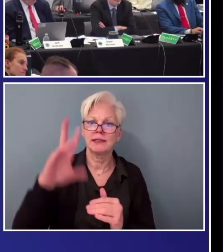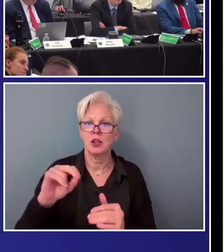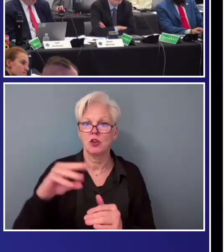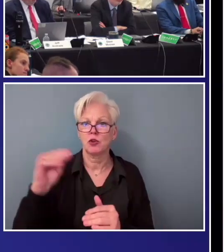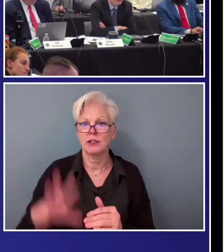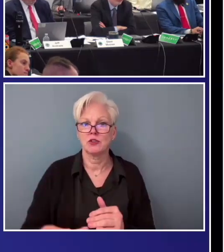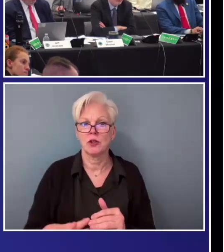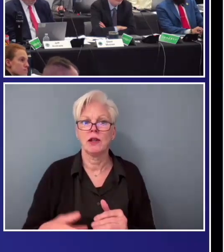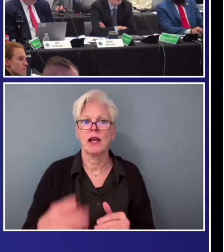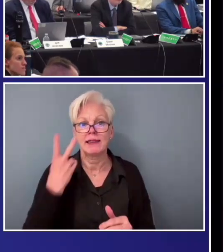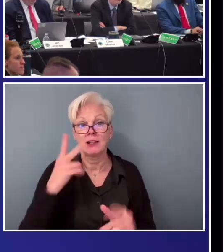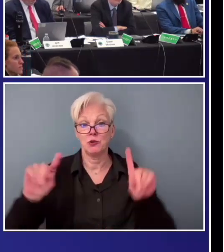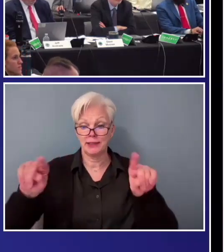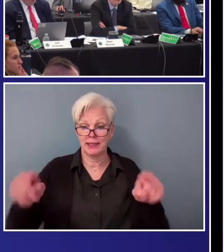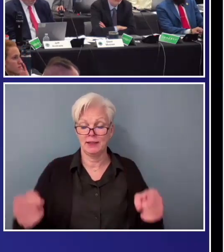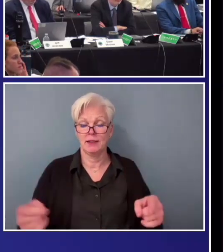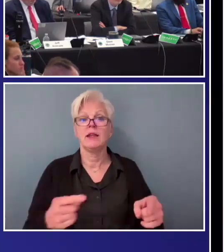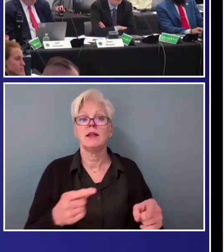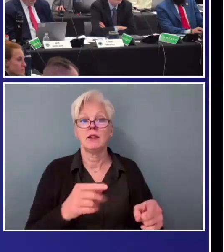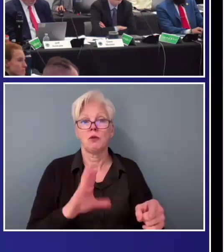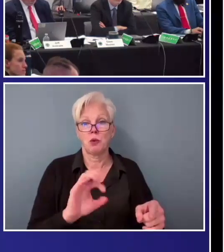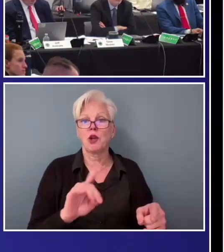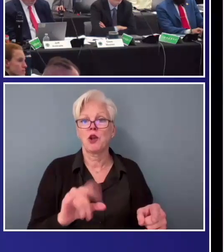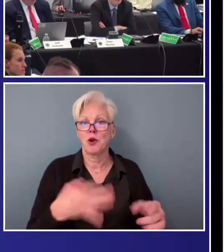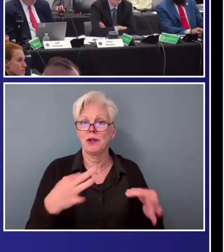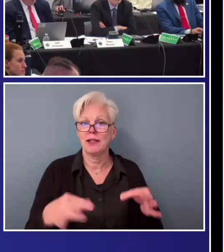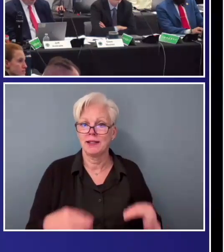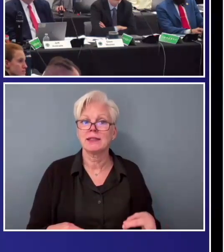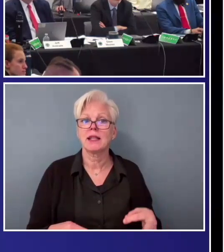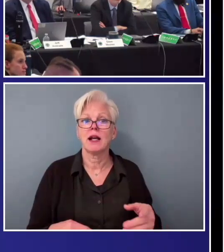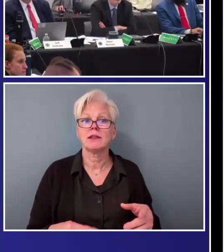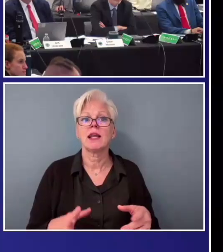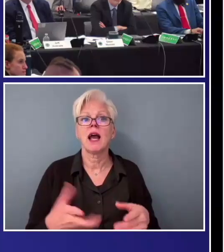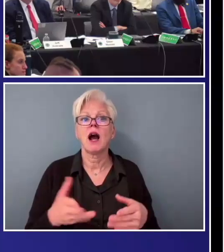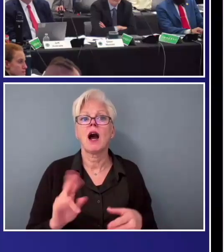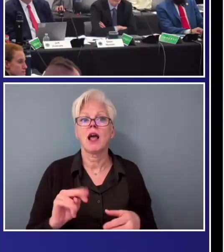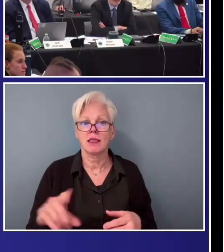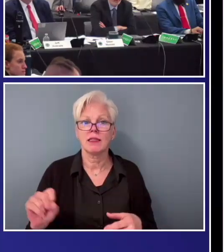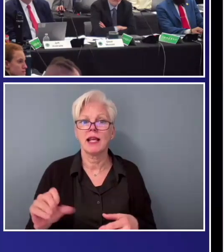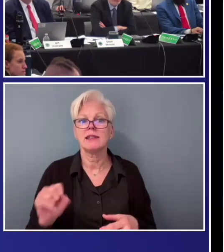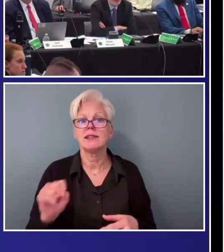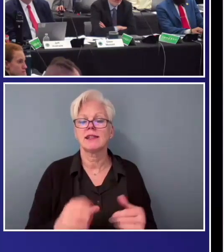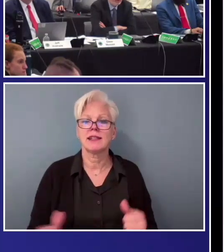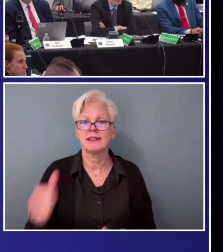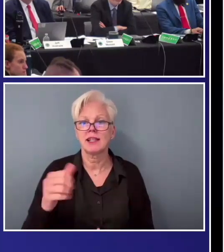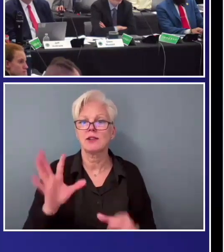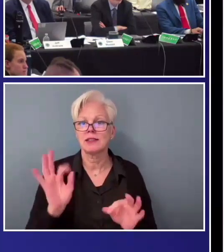parenthetical that Cody discussed. Unless the Secretary determines the data are unreliable, in which case the cohort